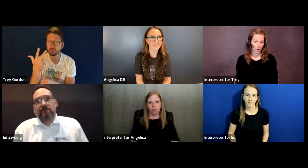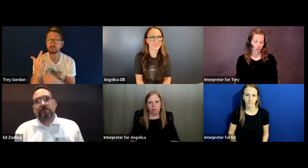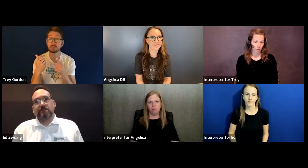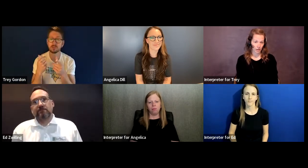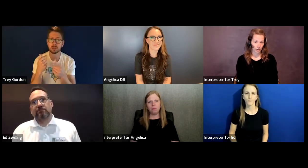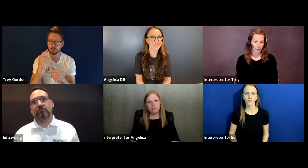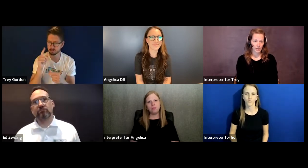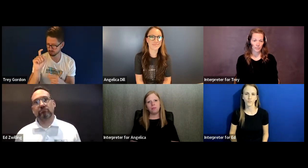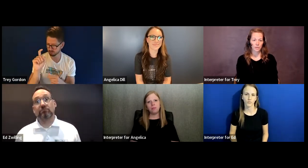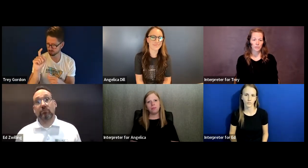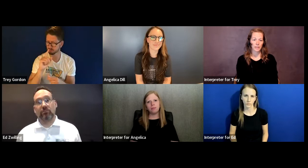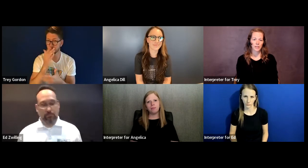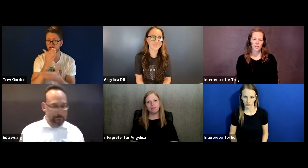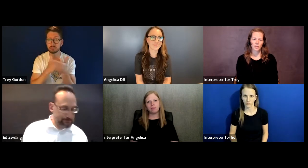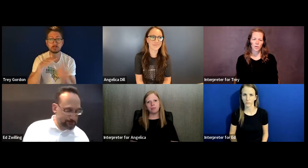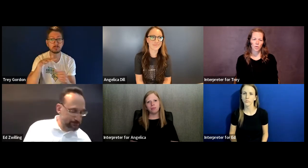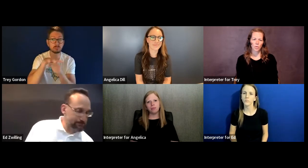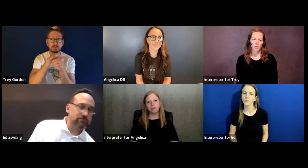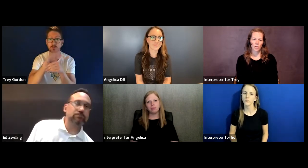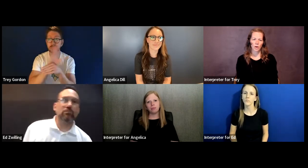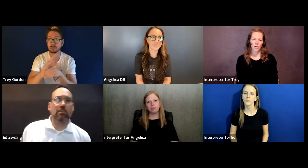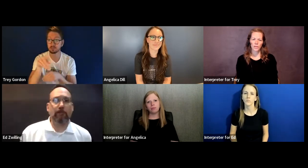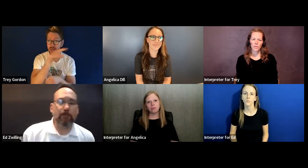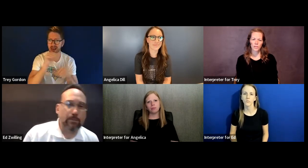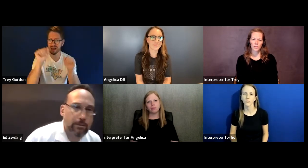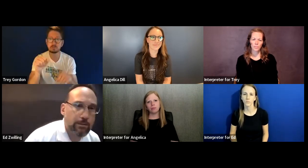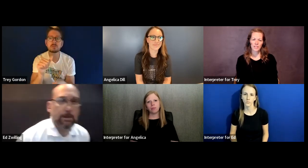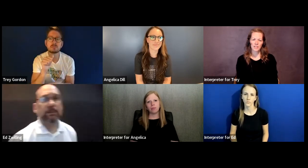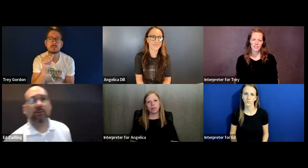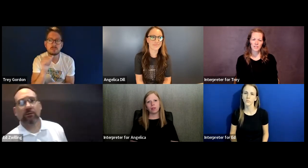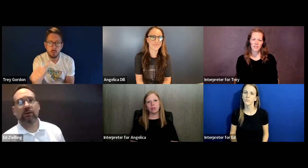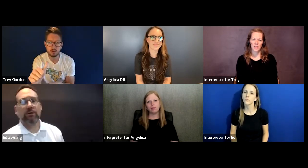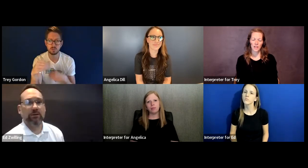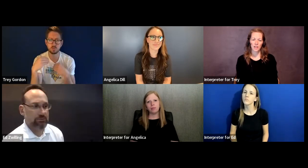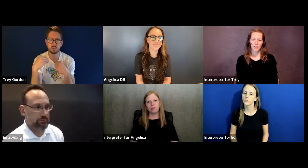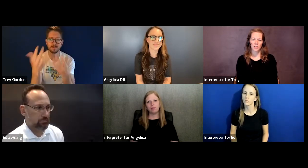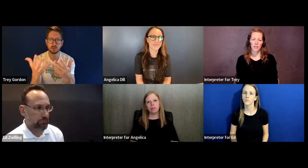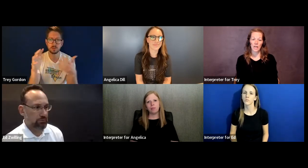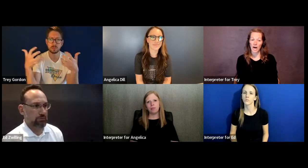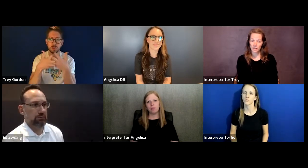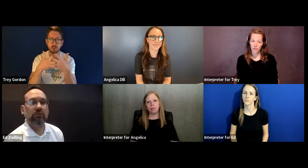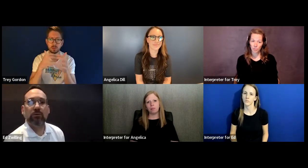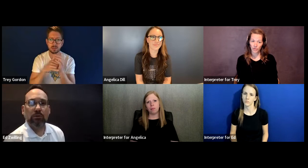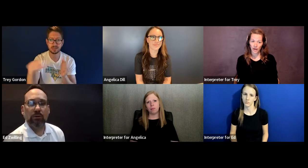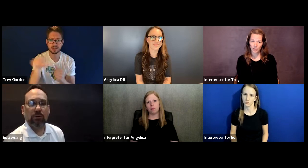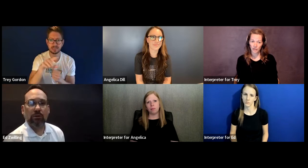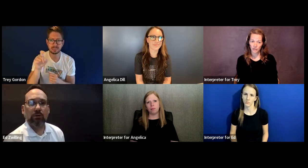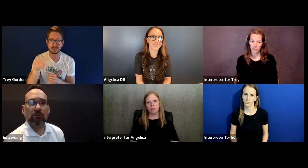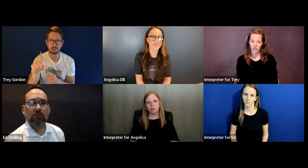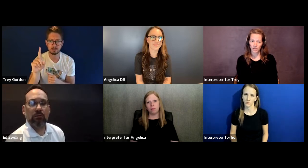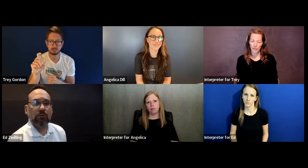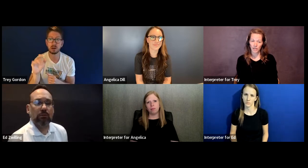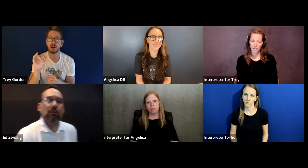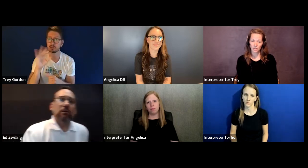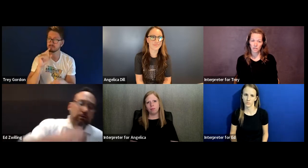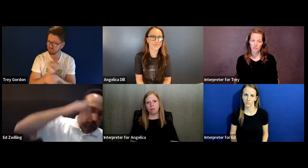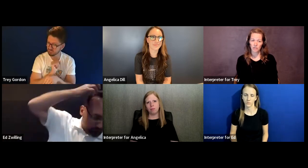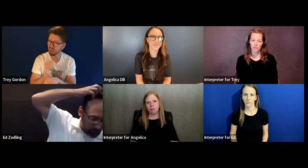under title three absolutely so are there some businesses that can not provide accommodations and